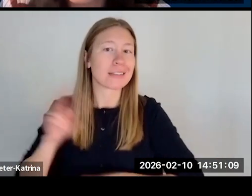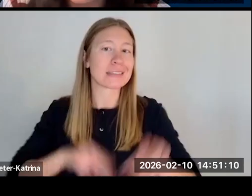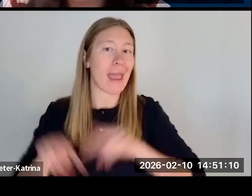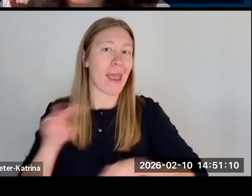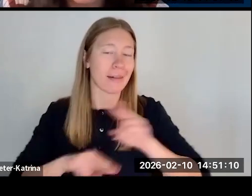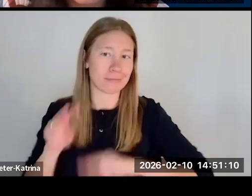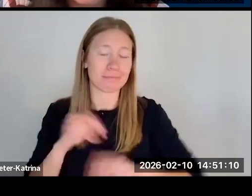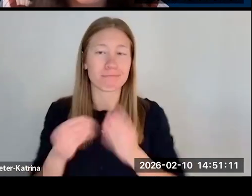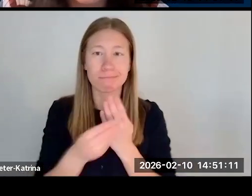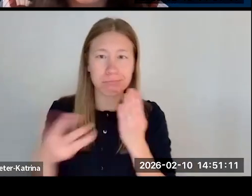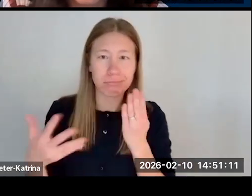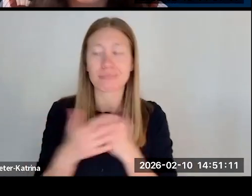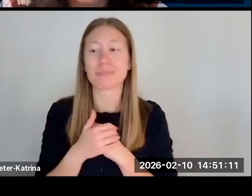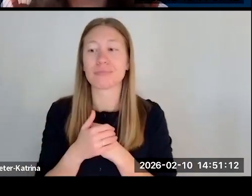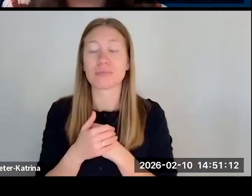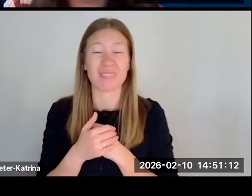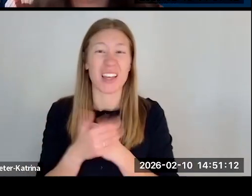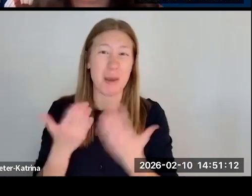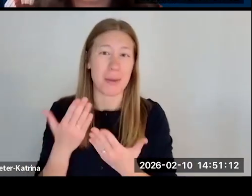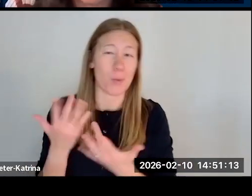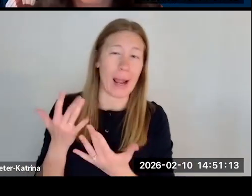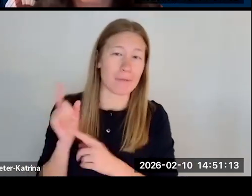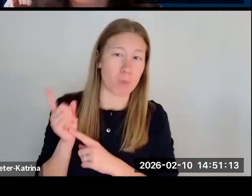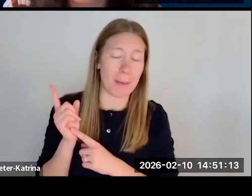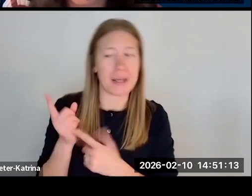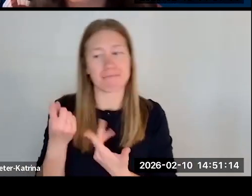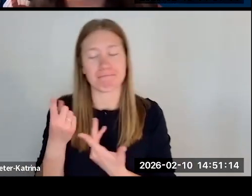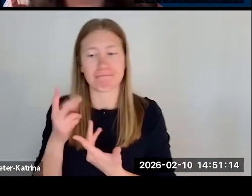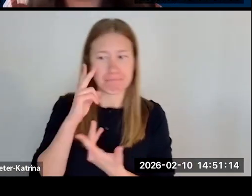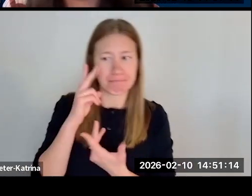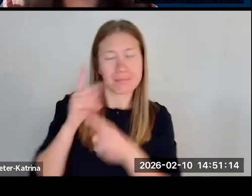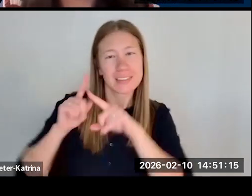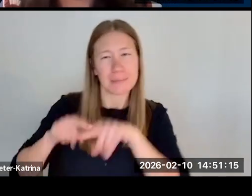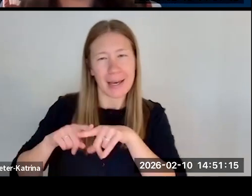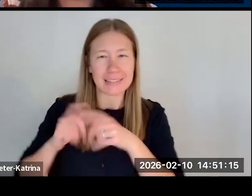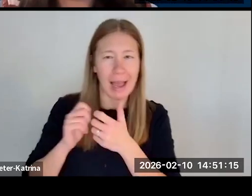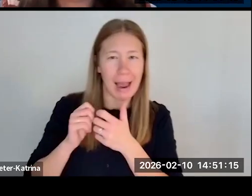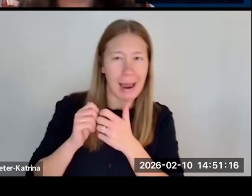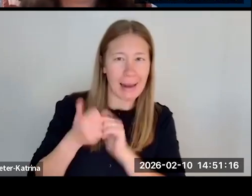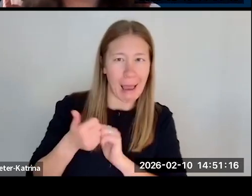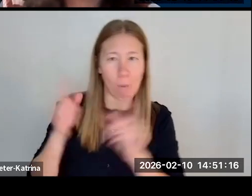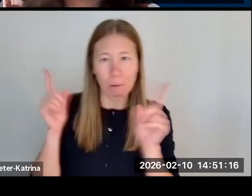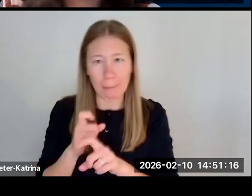It might take a minute to finish running depending on how complicated or long your document is.